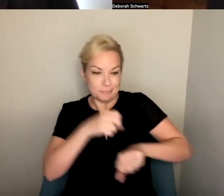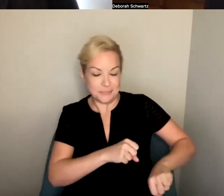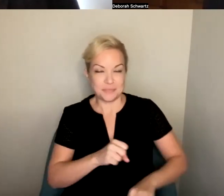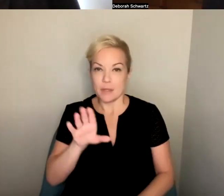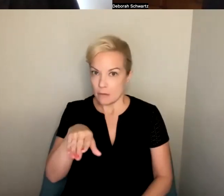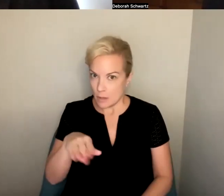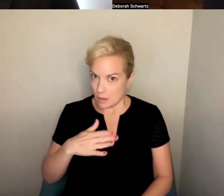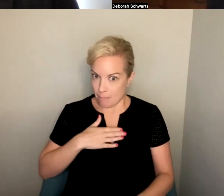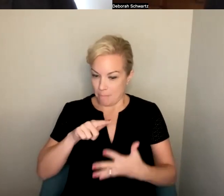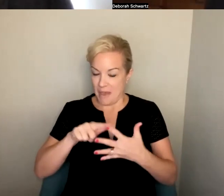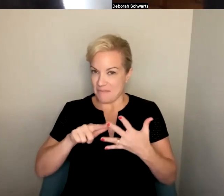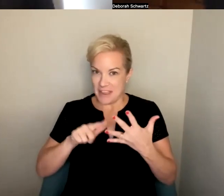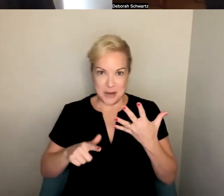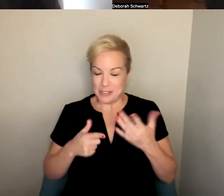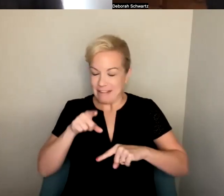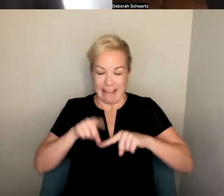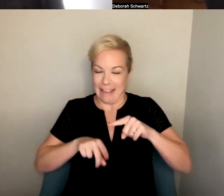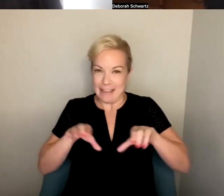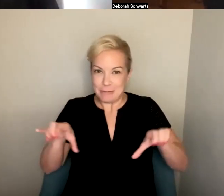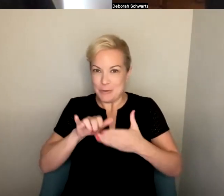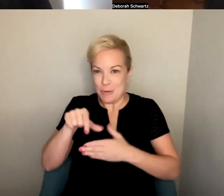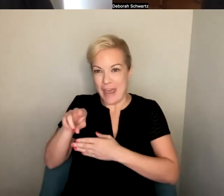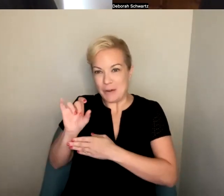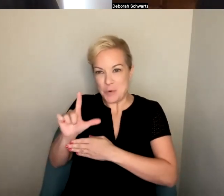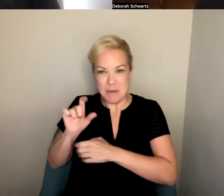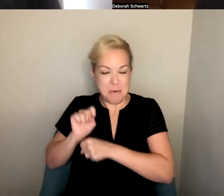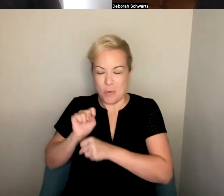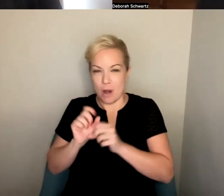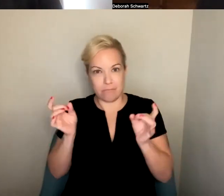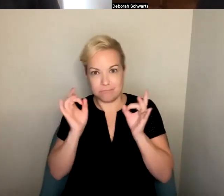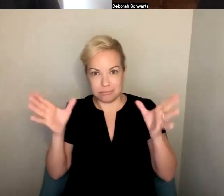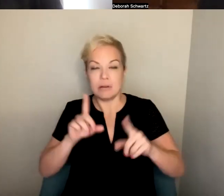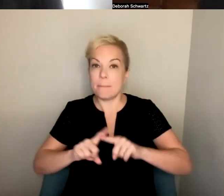actually do that kind of quill work but I admire greatly those that that do that kind of work.